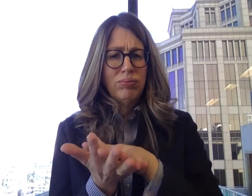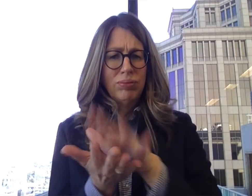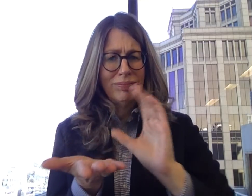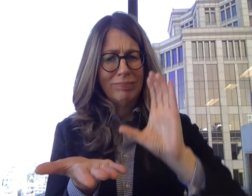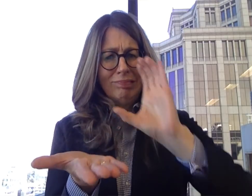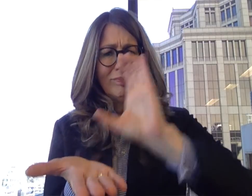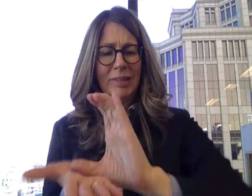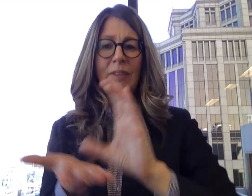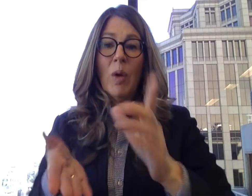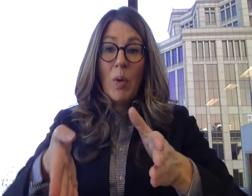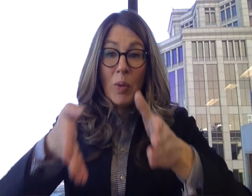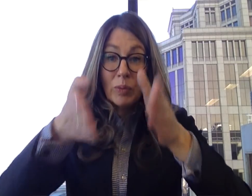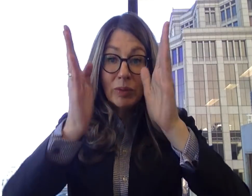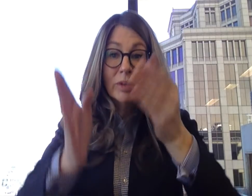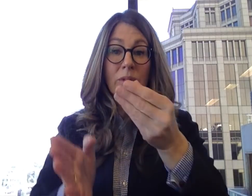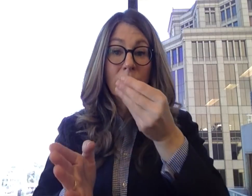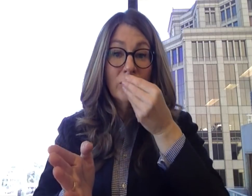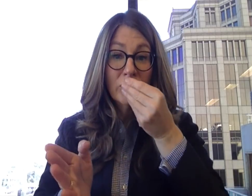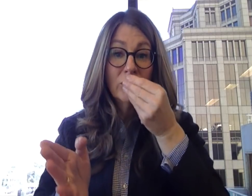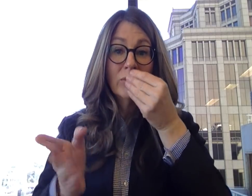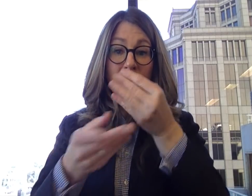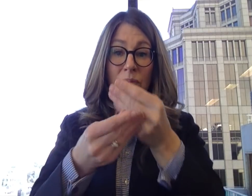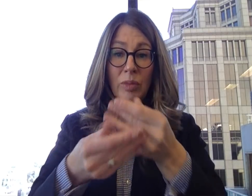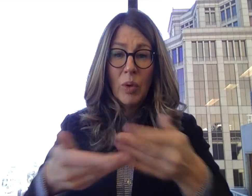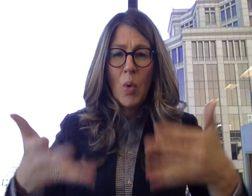of ICSD at this time. Apart from the considerable cost